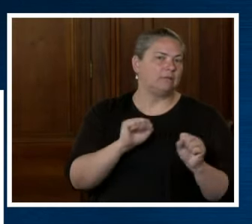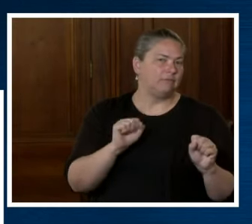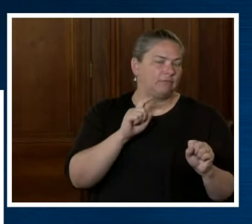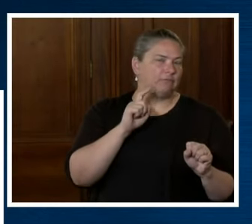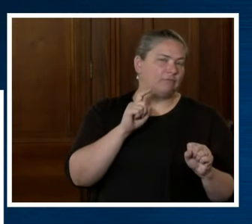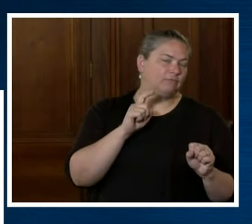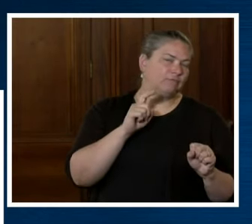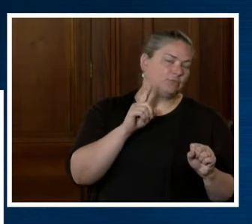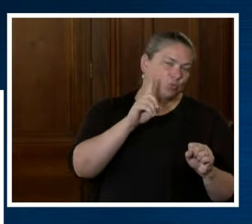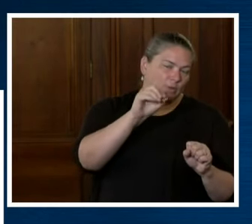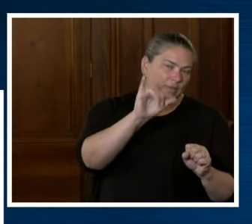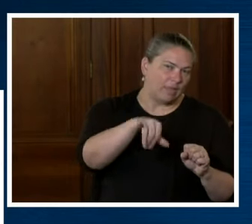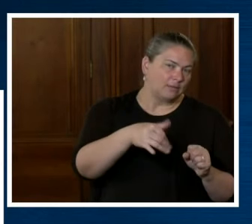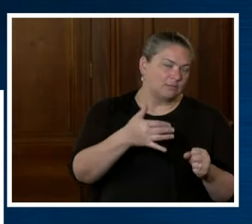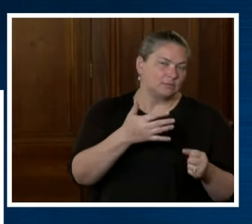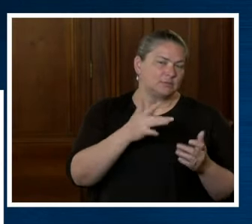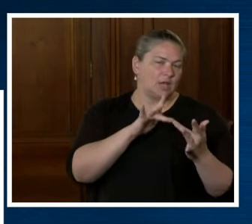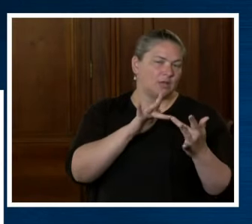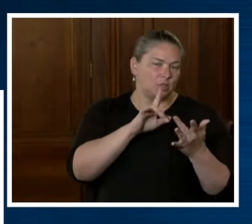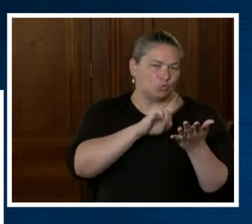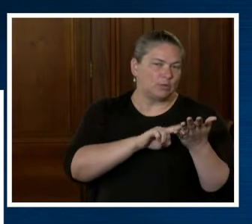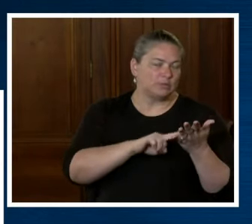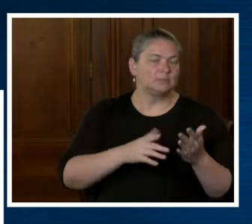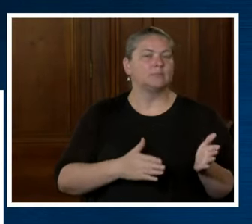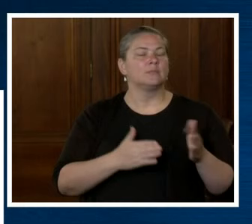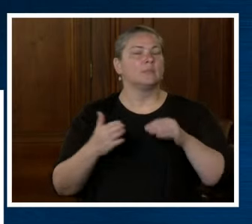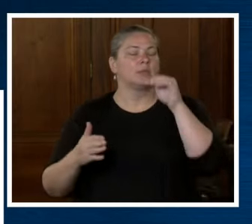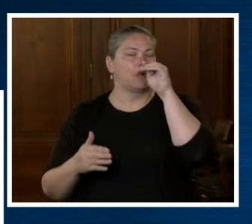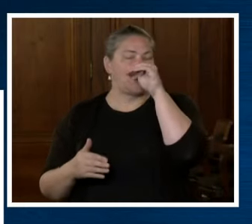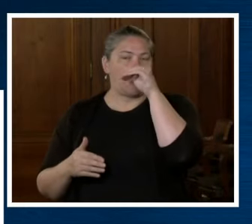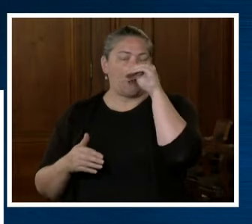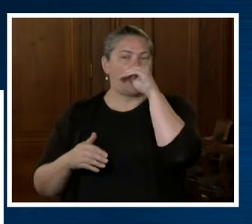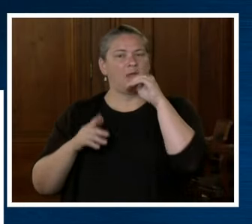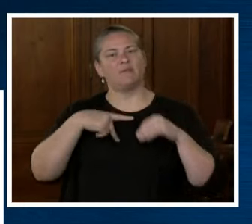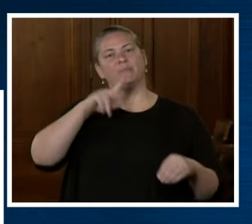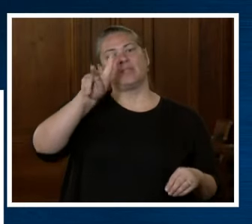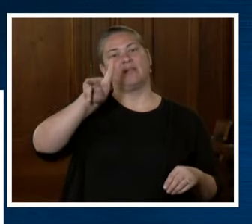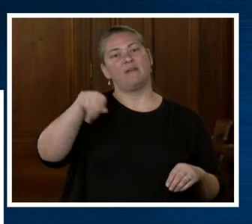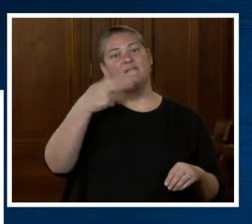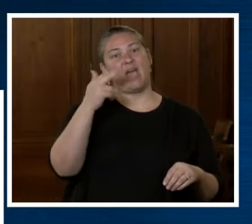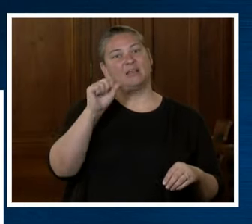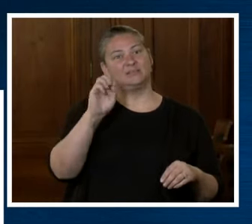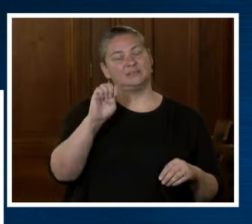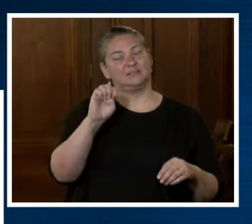LOSS HAS STILL BEEN SIGNIFICANT, AND ITS INEQUITY IS UNACCEPTABLE